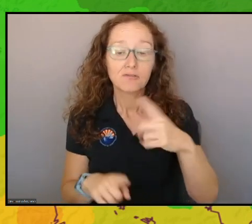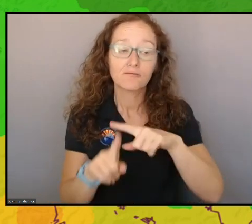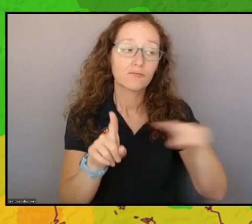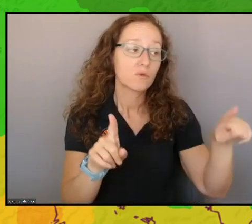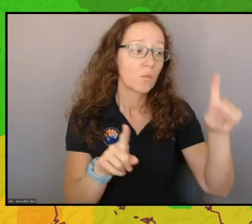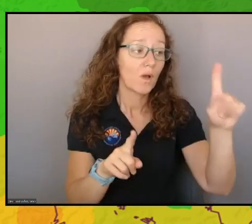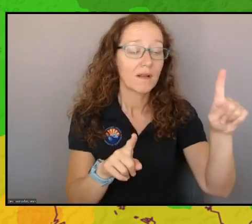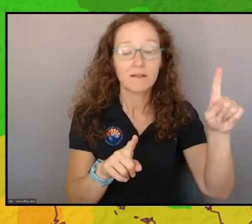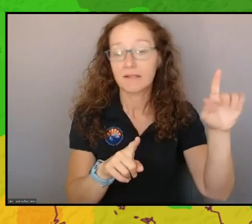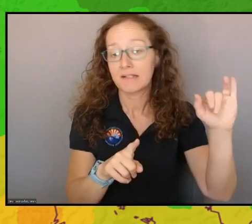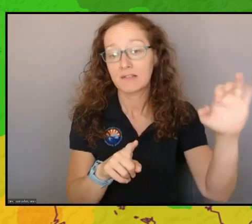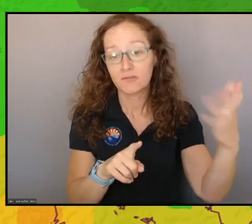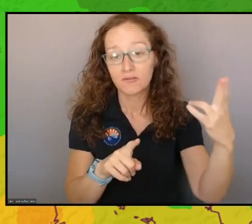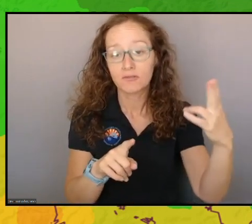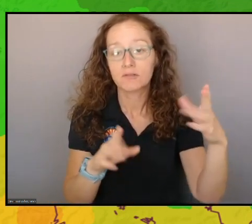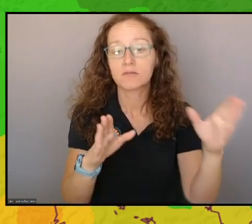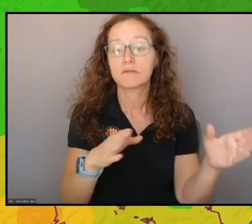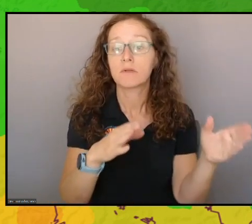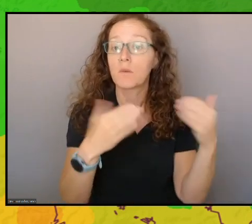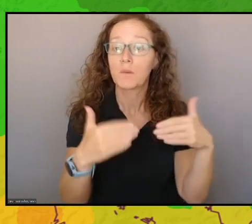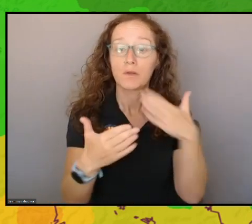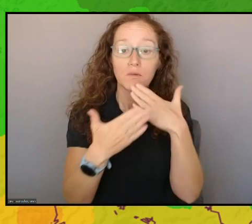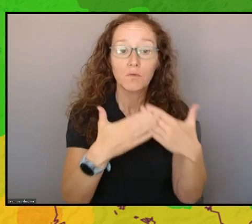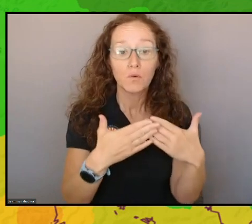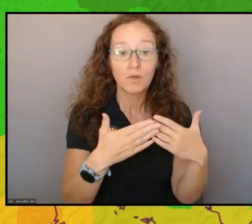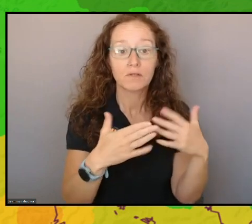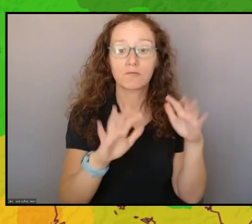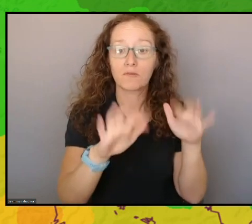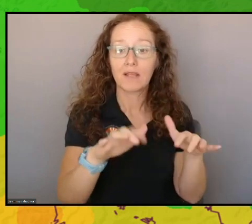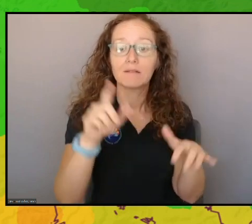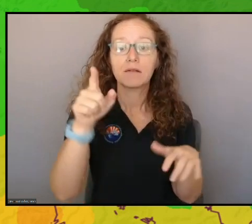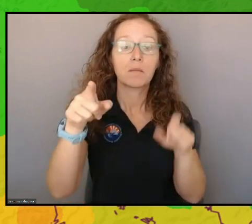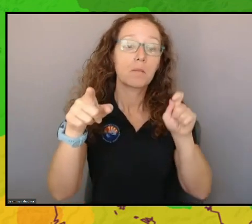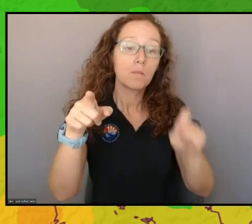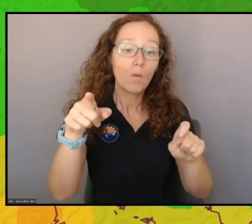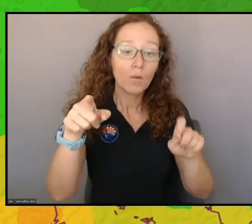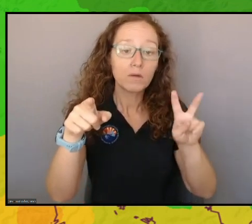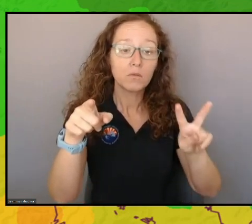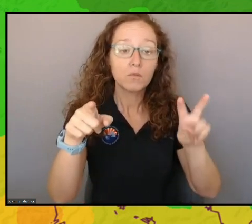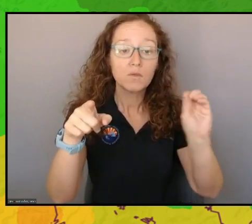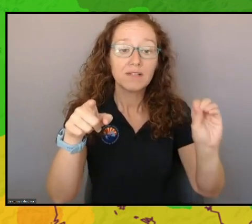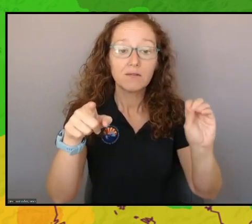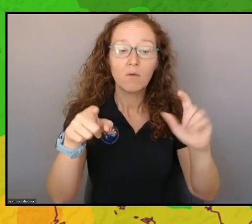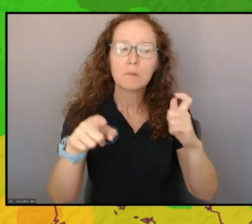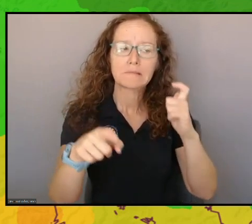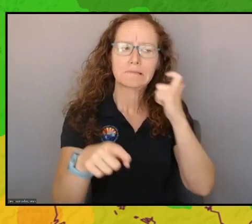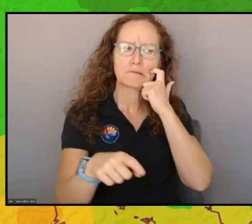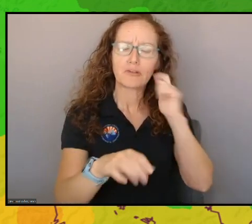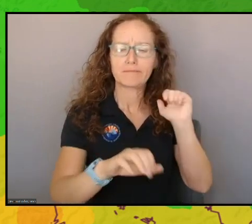see up there, that's a new station so that was just put in a couple of days ago, so it really hasn't seen as much rain